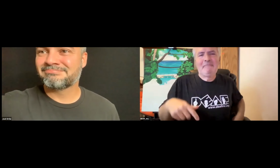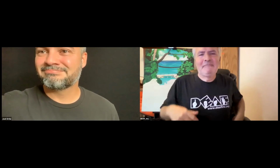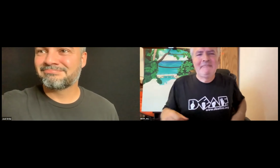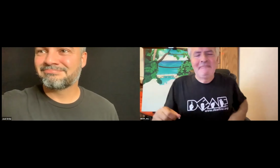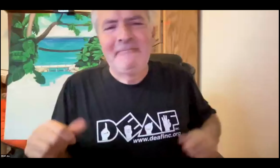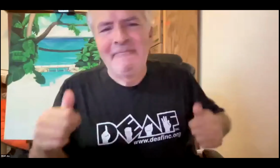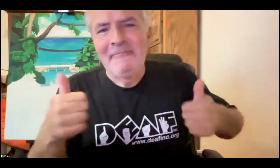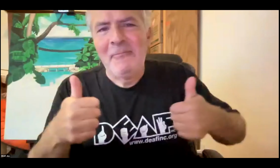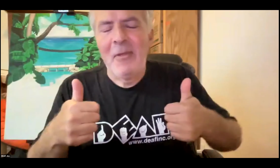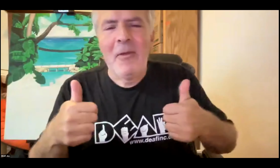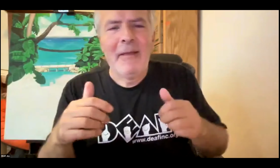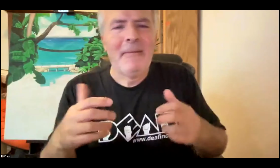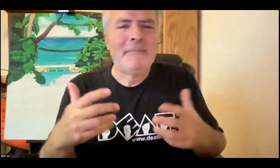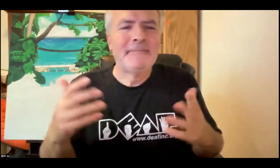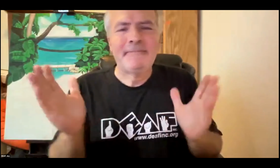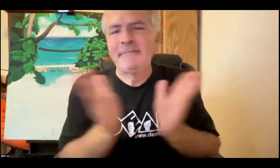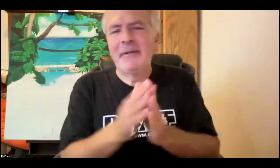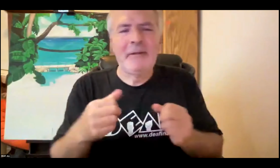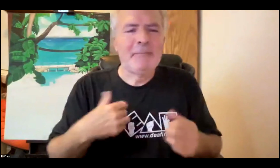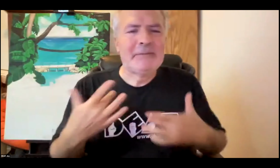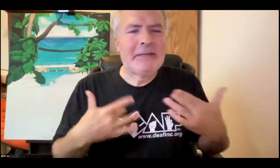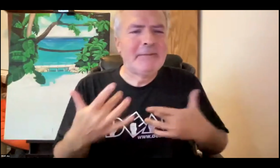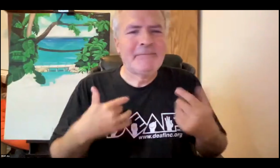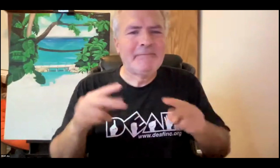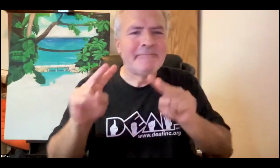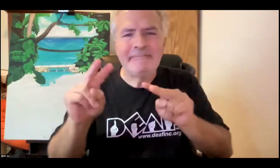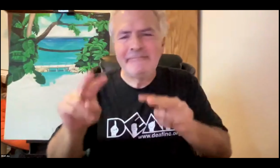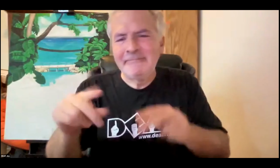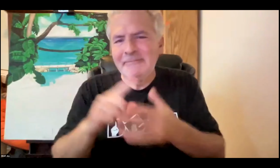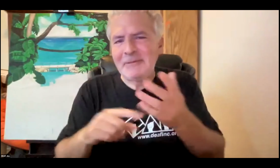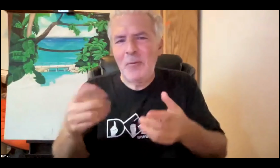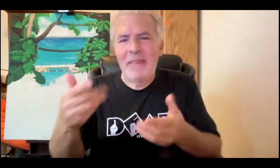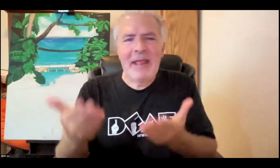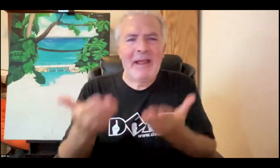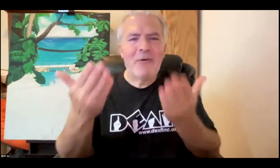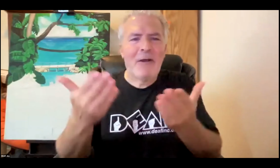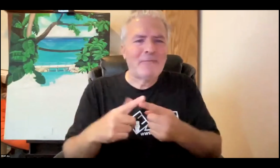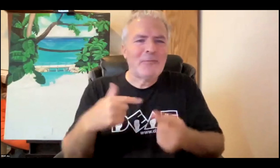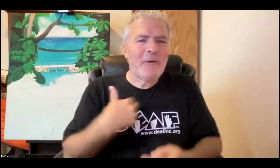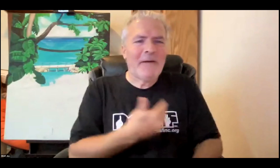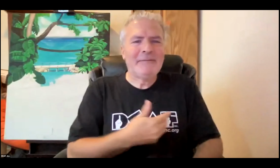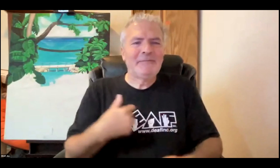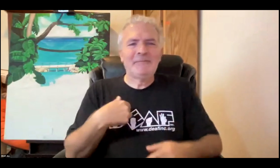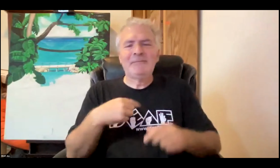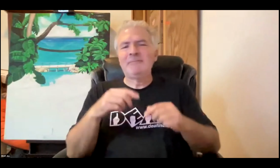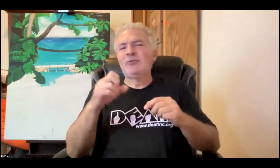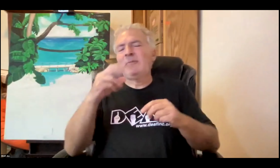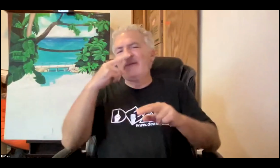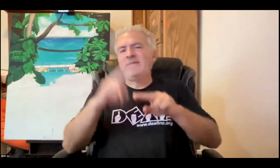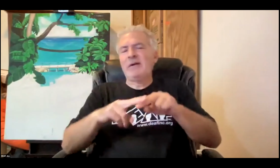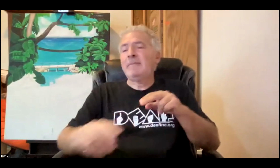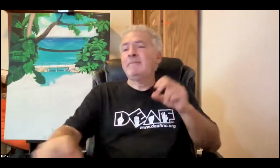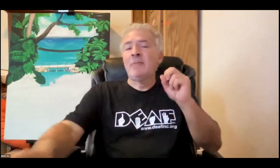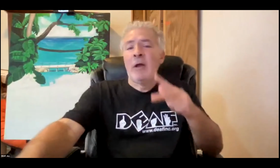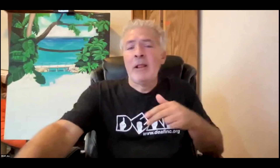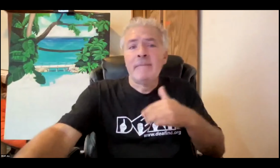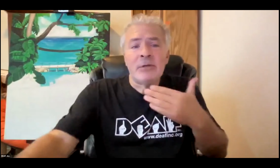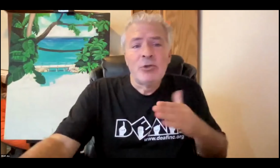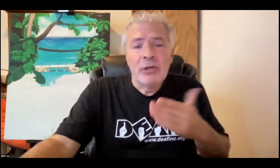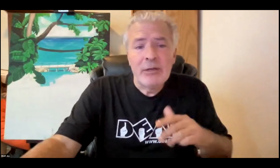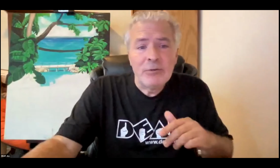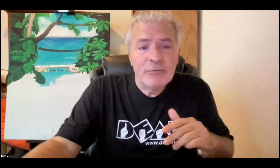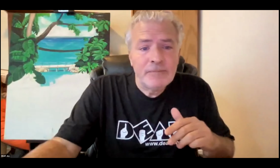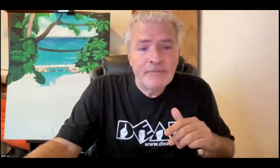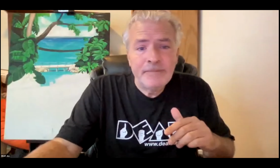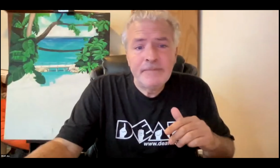Okay. I'm excited. I can't wait to see the performances that they're going to be showing to us later on. This will be fun.